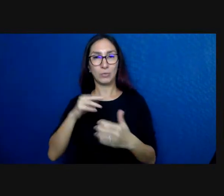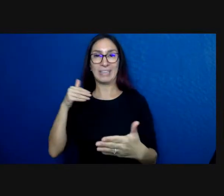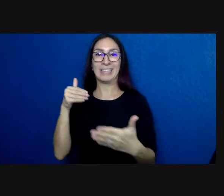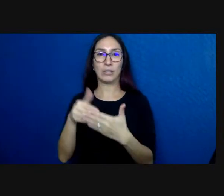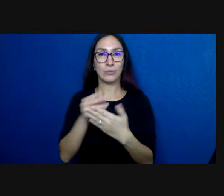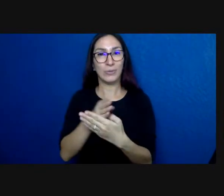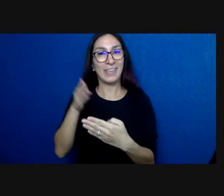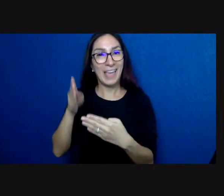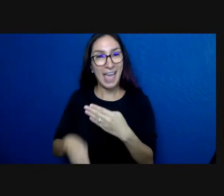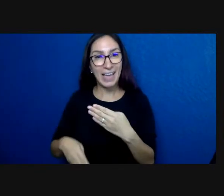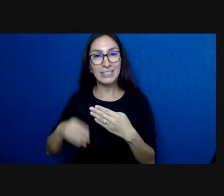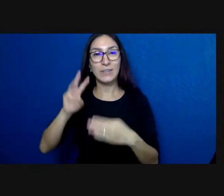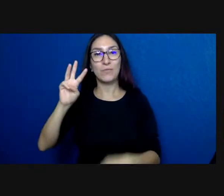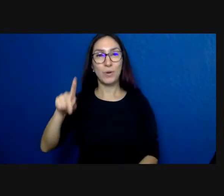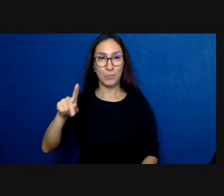with Damon Cook who will be talking about